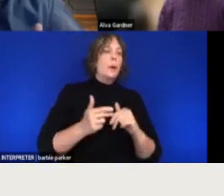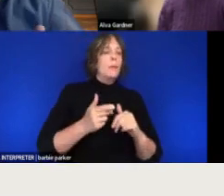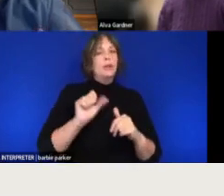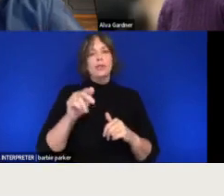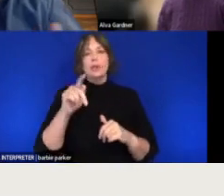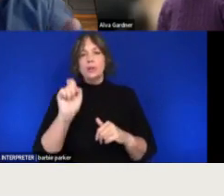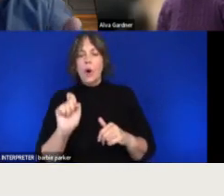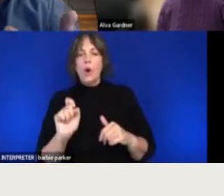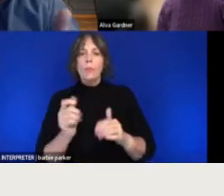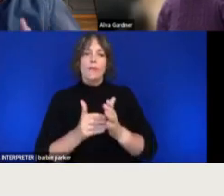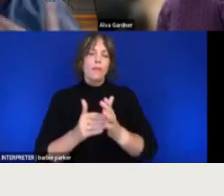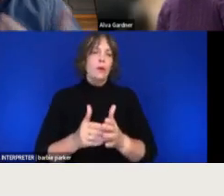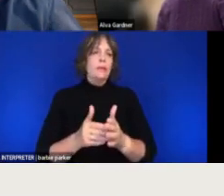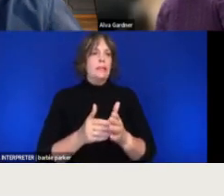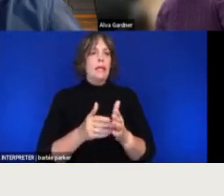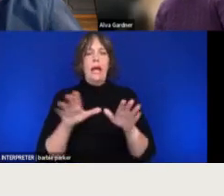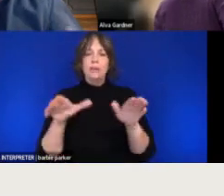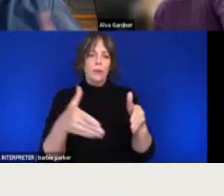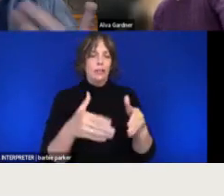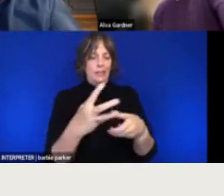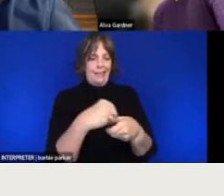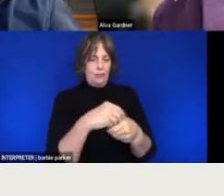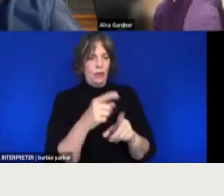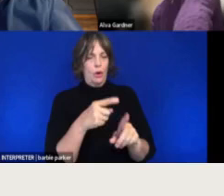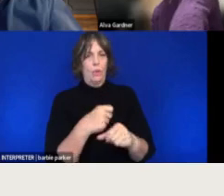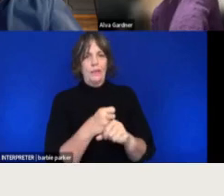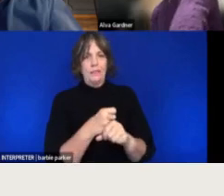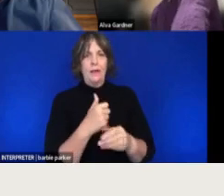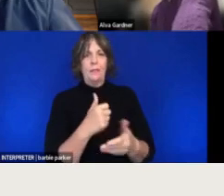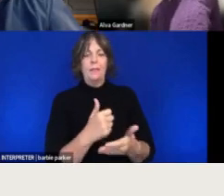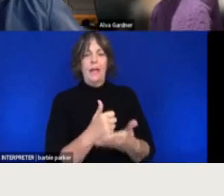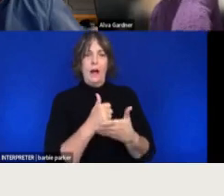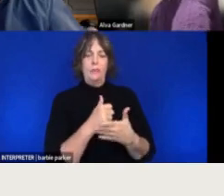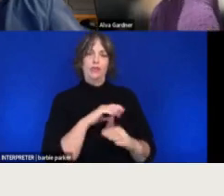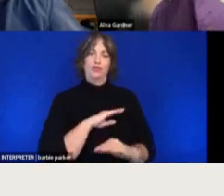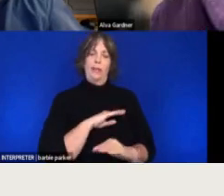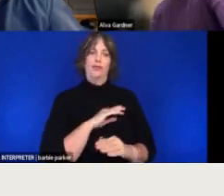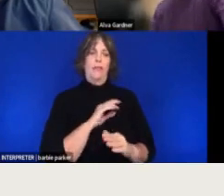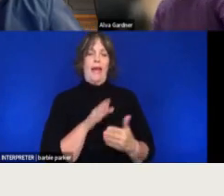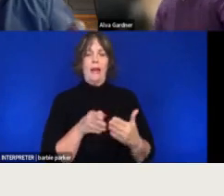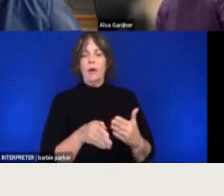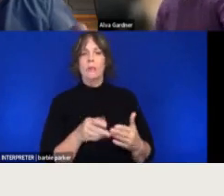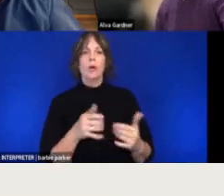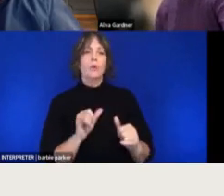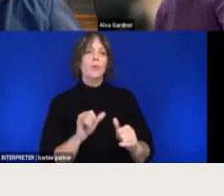into the goals that we develop that help us reach our outcomes. So we're still meeting Medicaid requirements and documentation